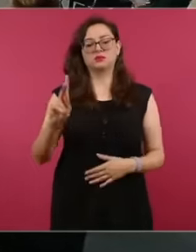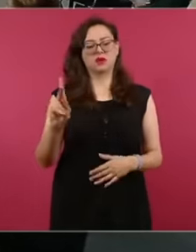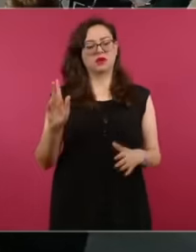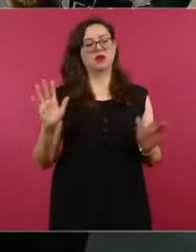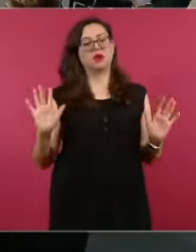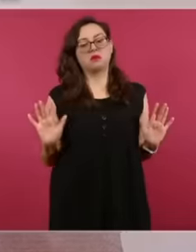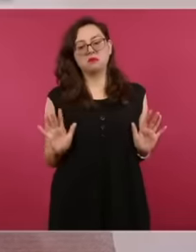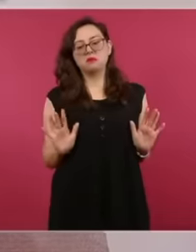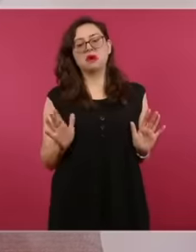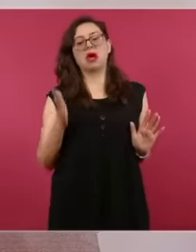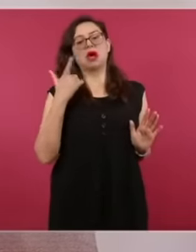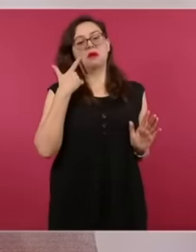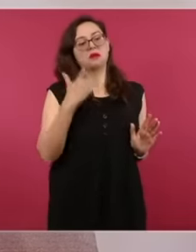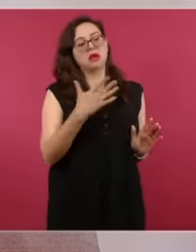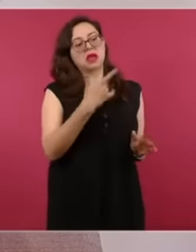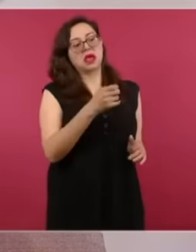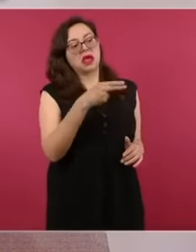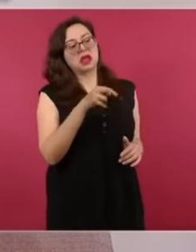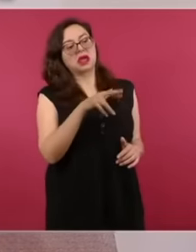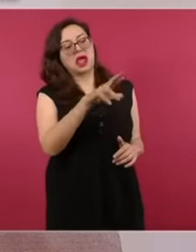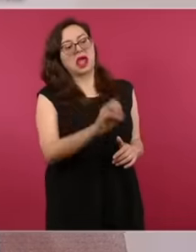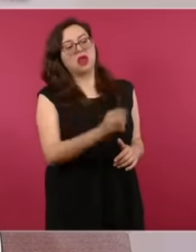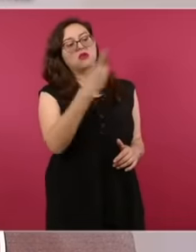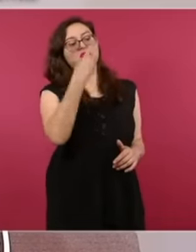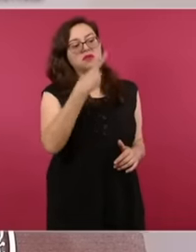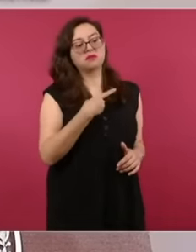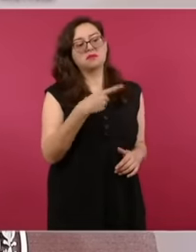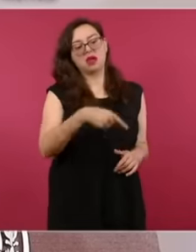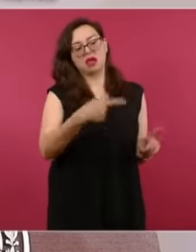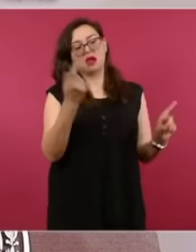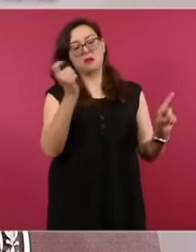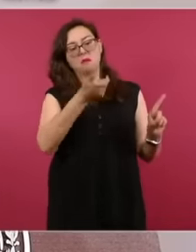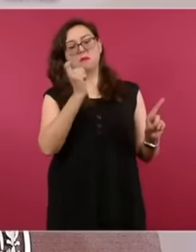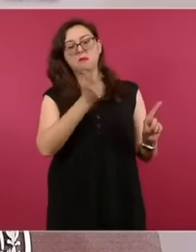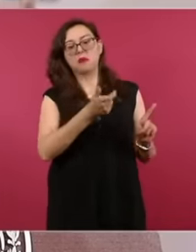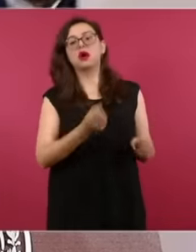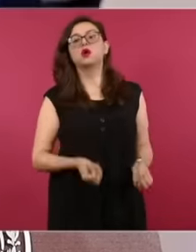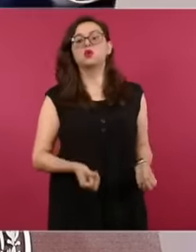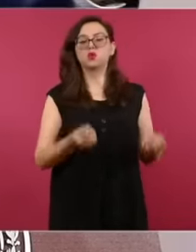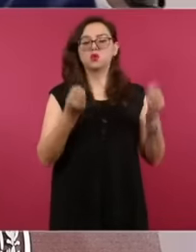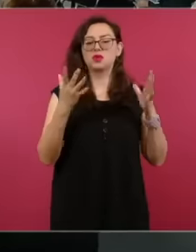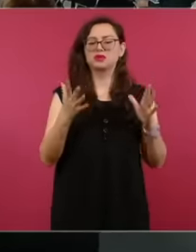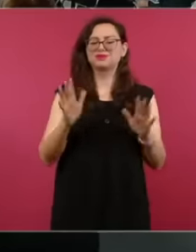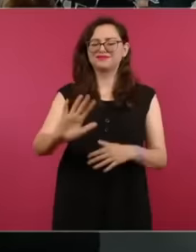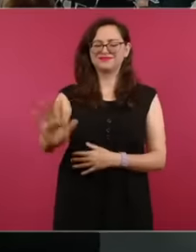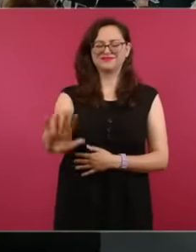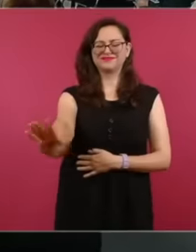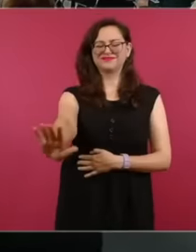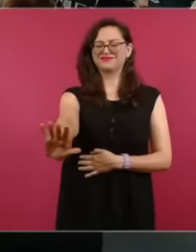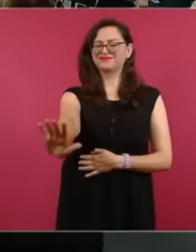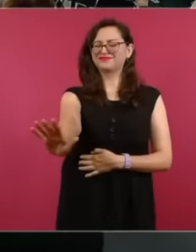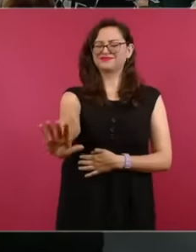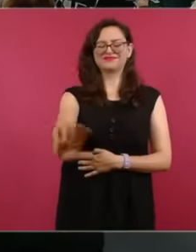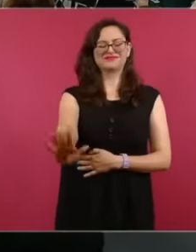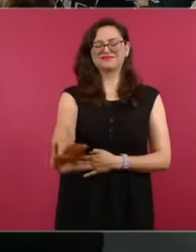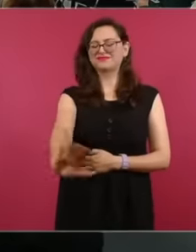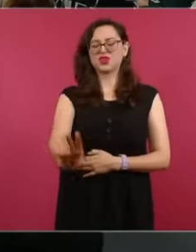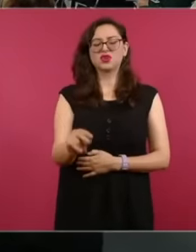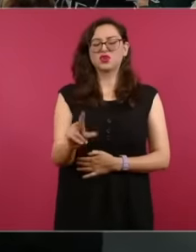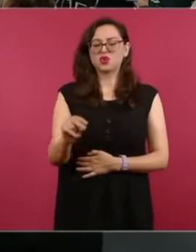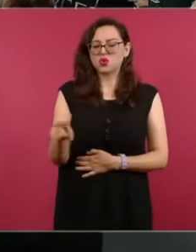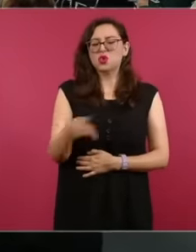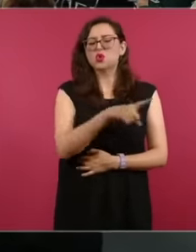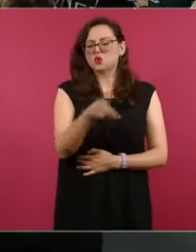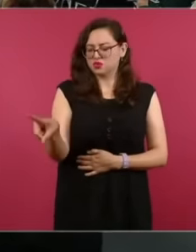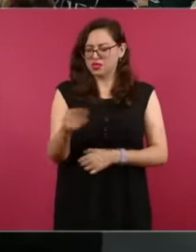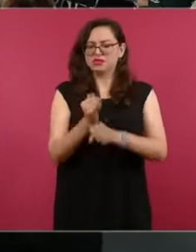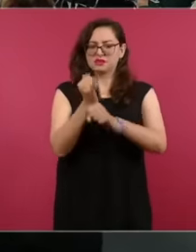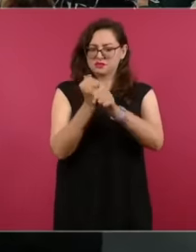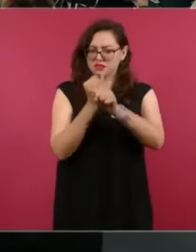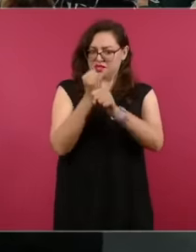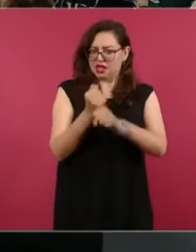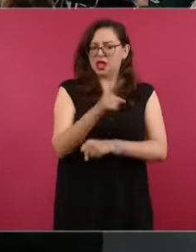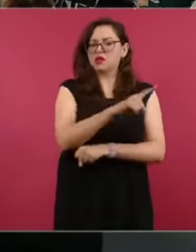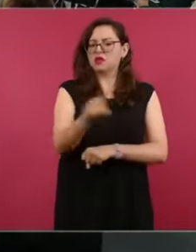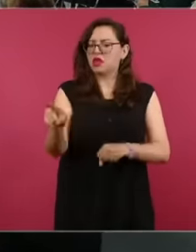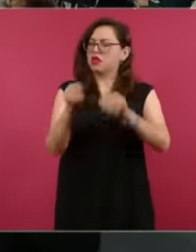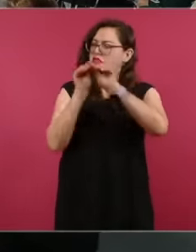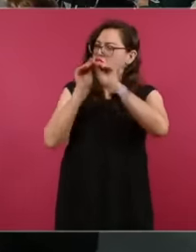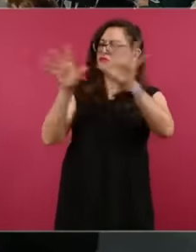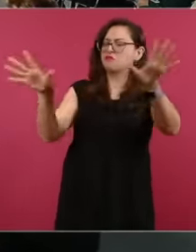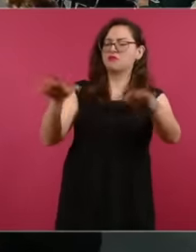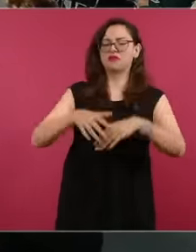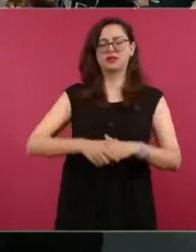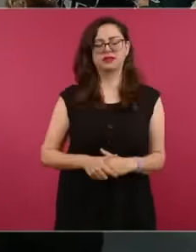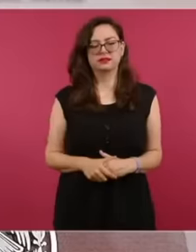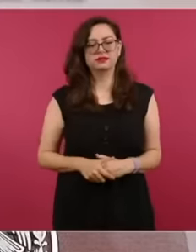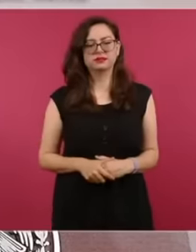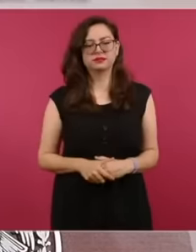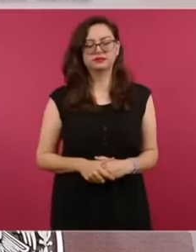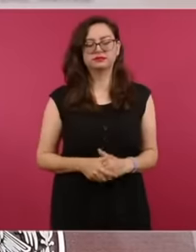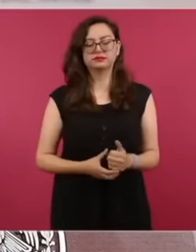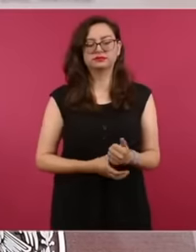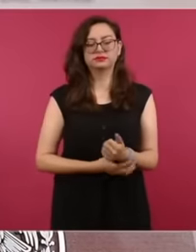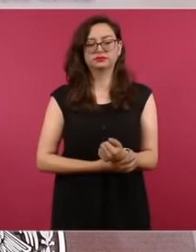how much, let's see how much. No, no, no, but let's not get into that, you'll investigate. This, but